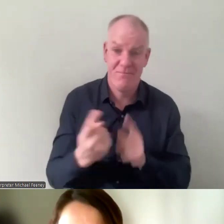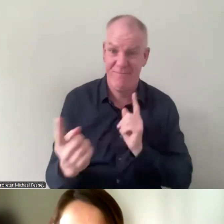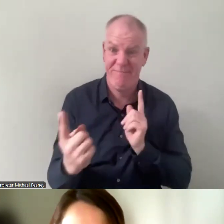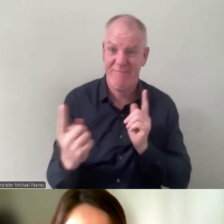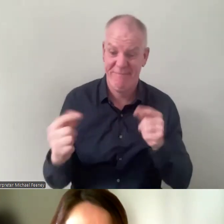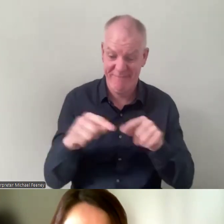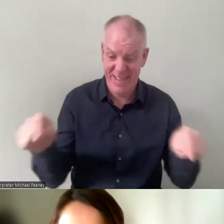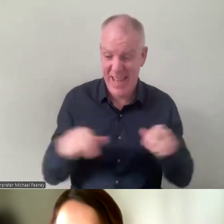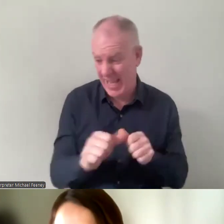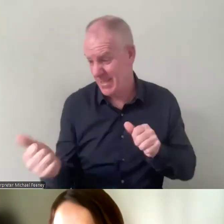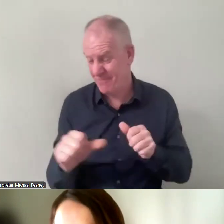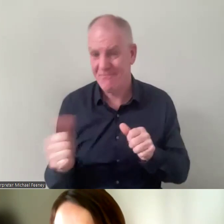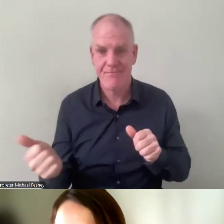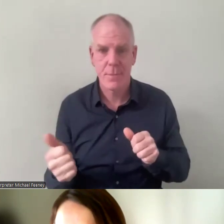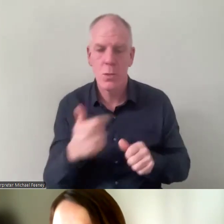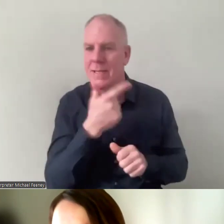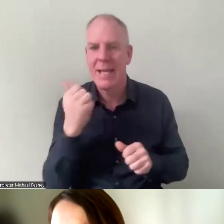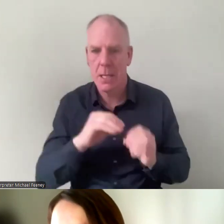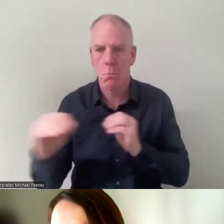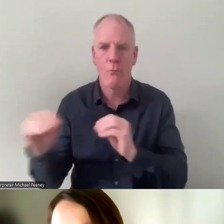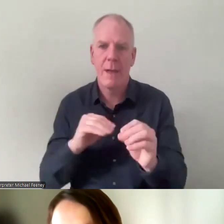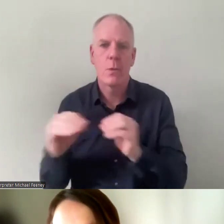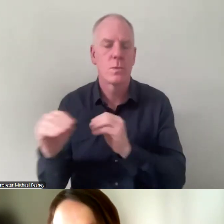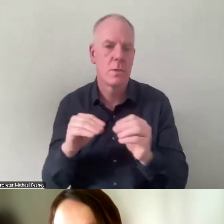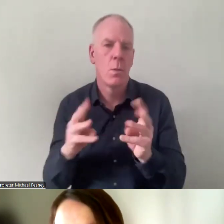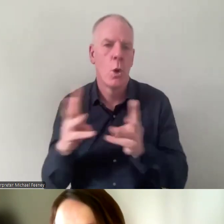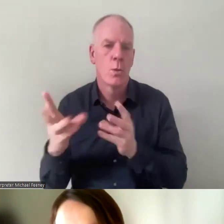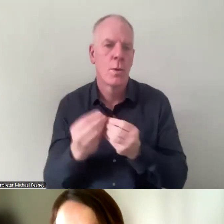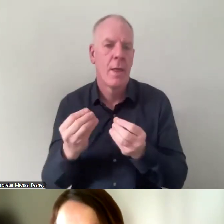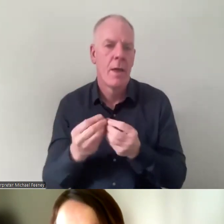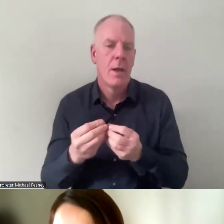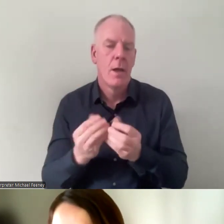really handy, because it's really easy to move things around and just move that to the lab if it's needed.